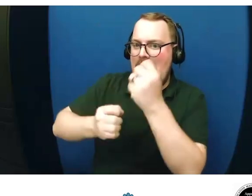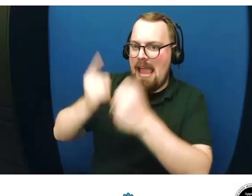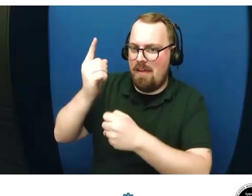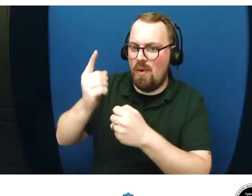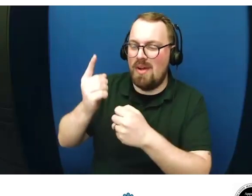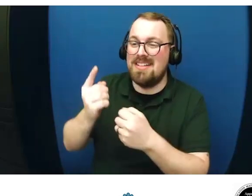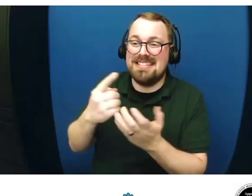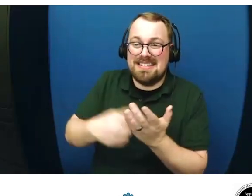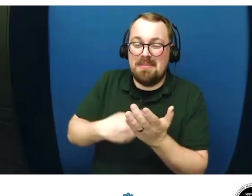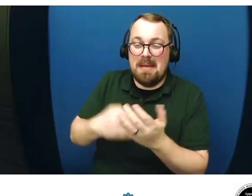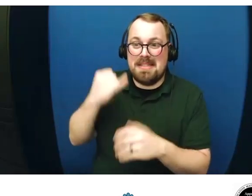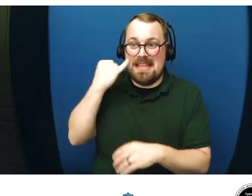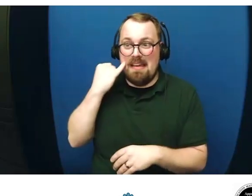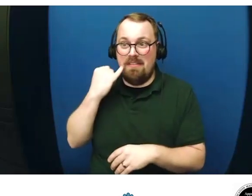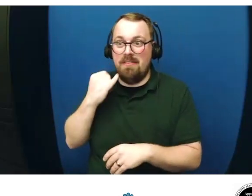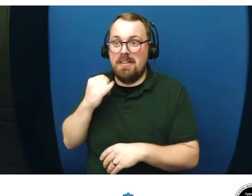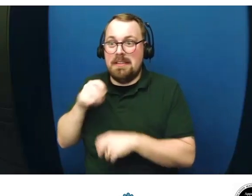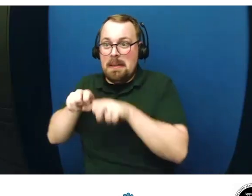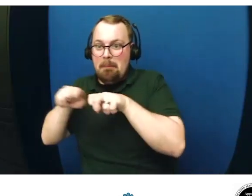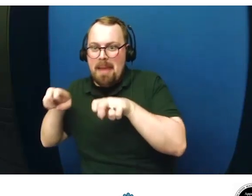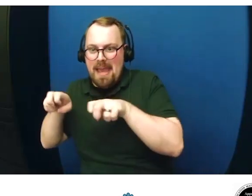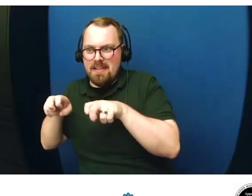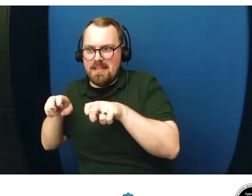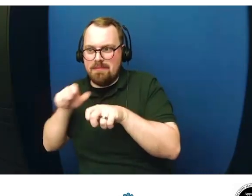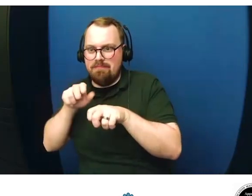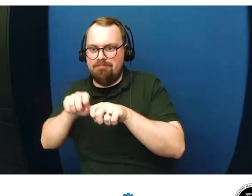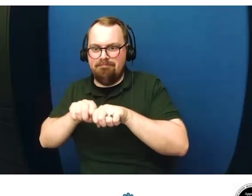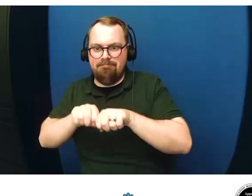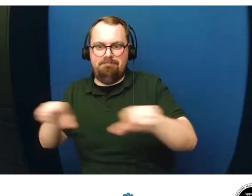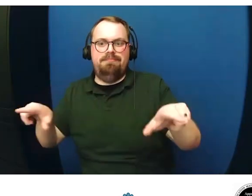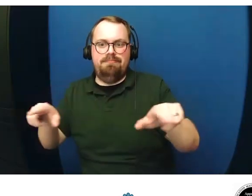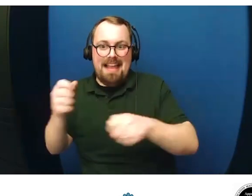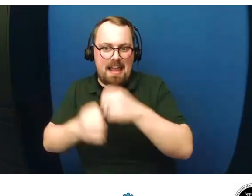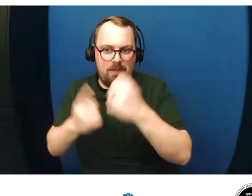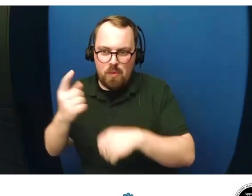through that not everybody can see. So make sure your chat is set to "everyone".